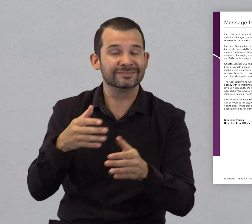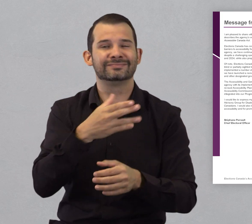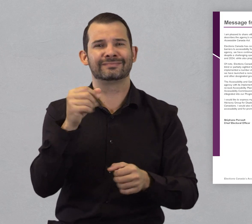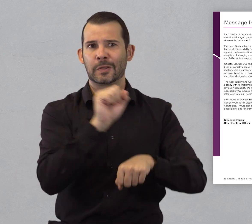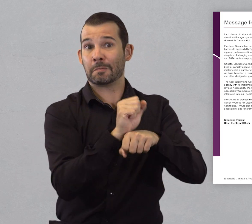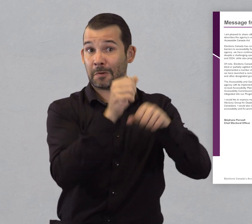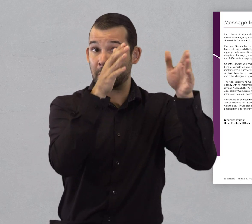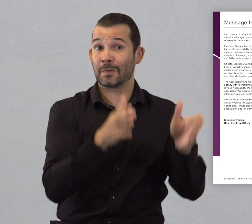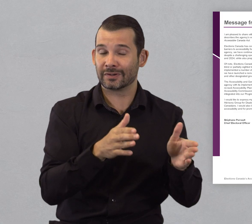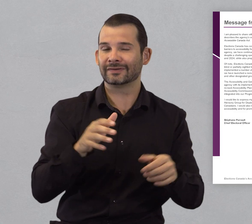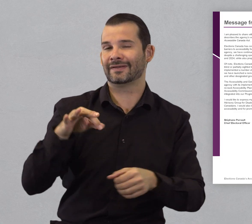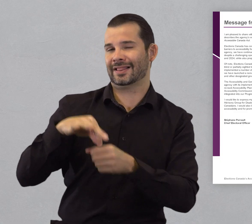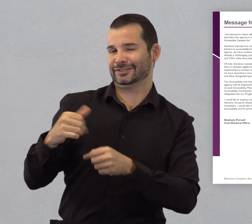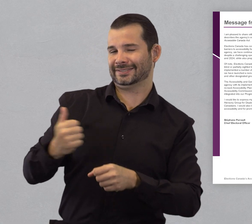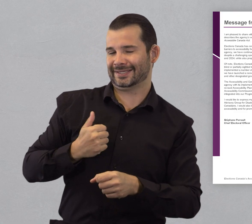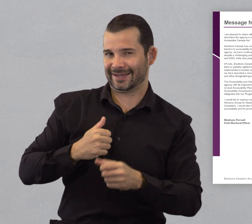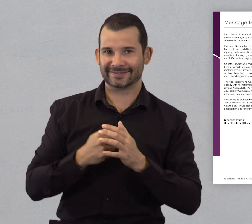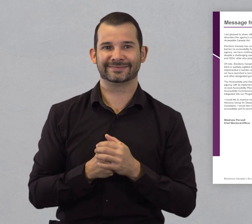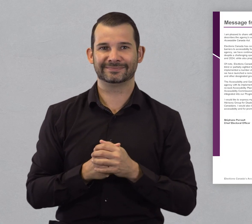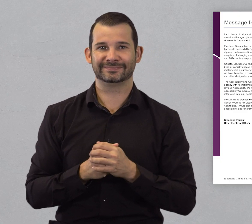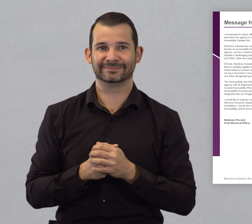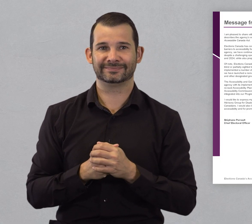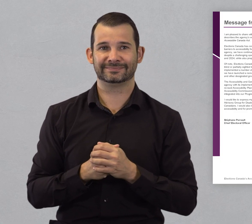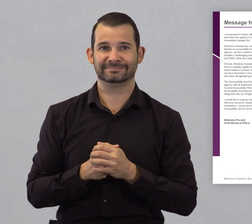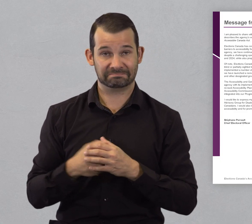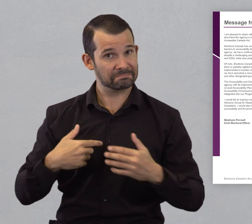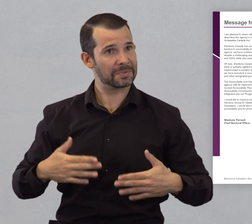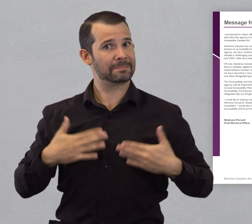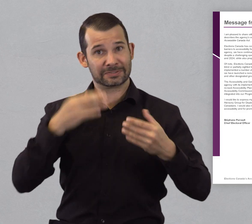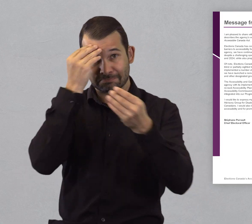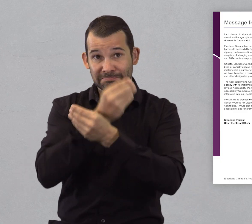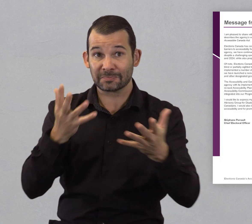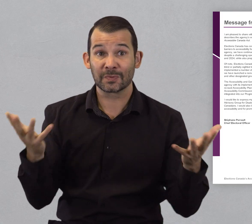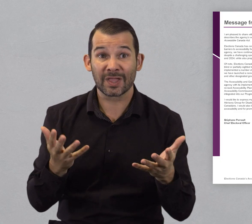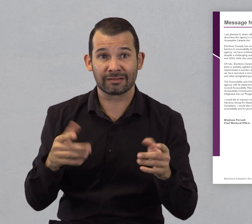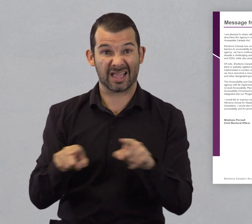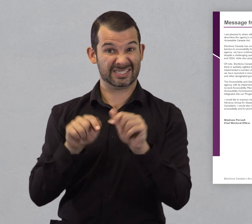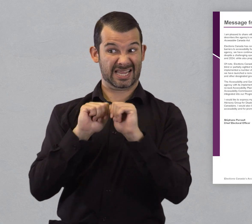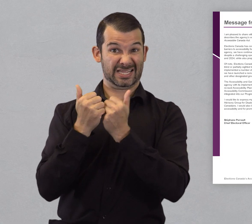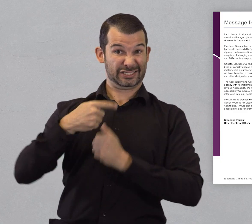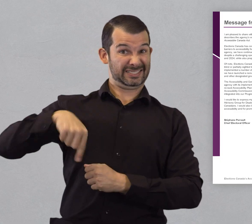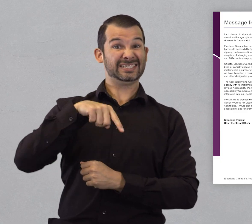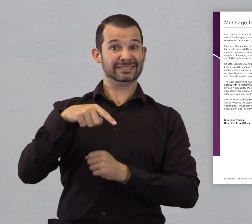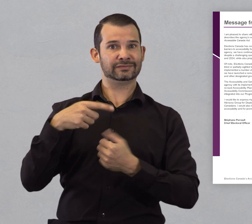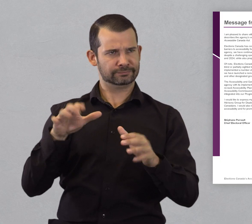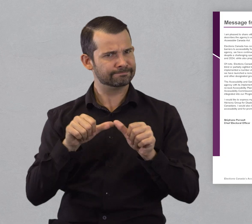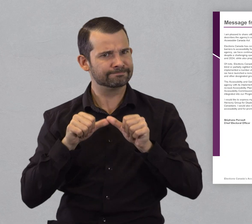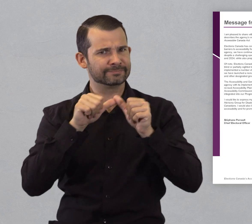and employees of Elections Canada. I am happy to report that, as an agency, we have continued to